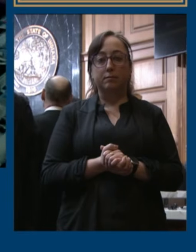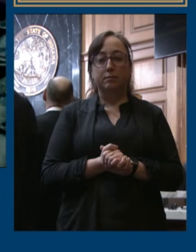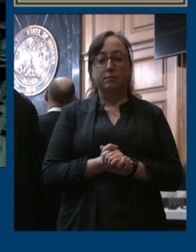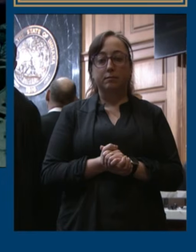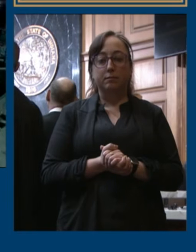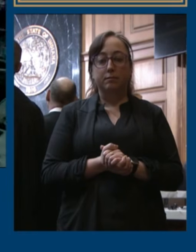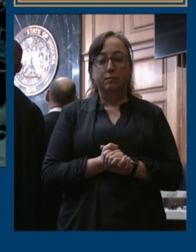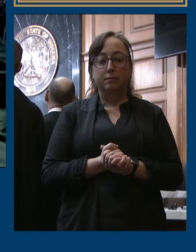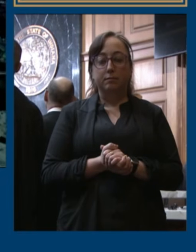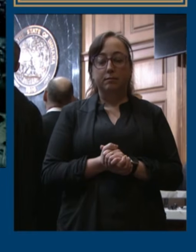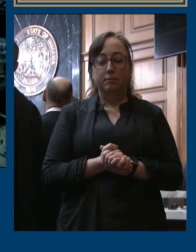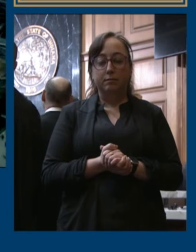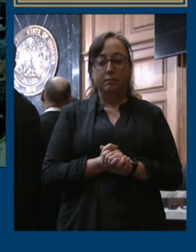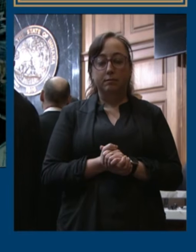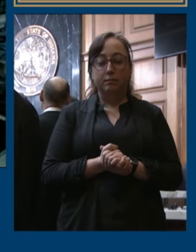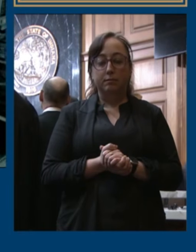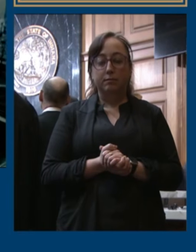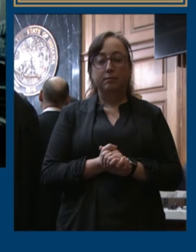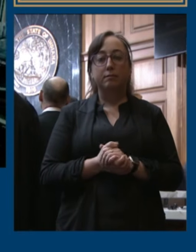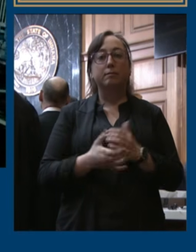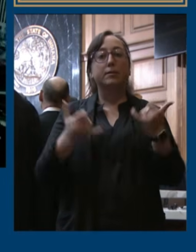THE JOINT CONVENTION IS NOW ADJOURNED.